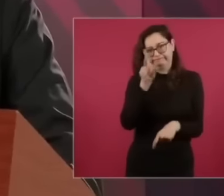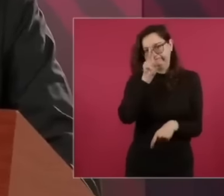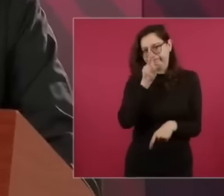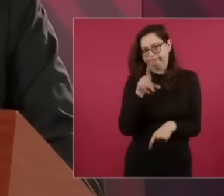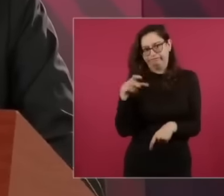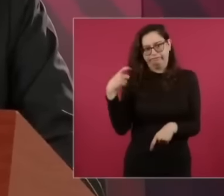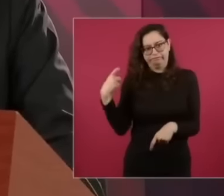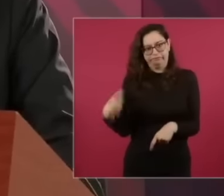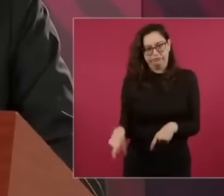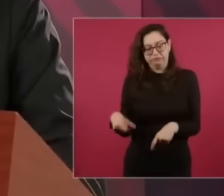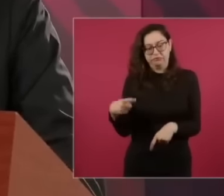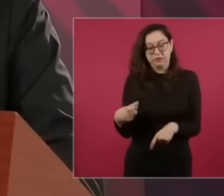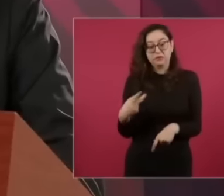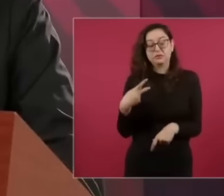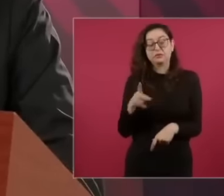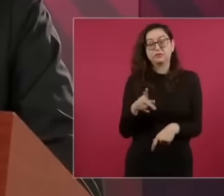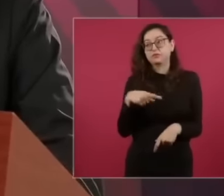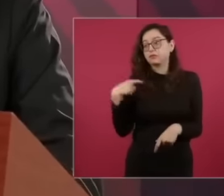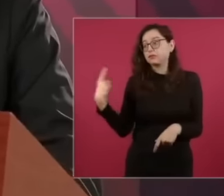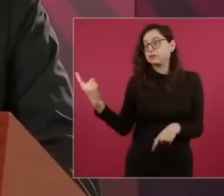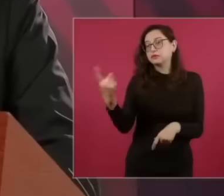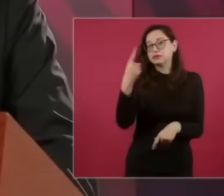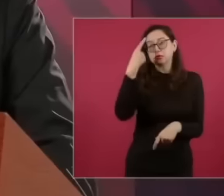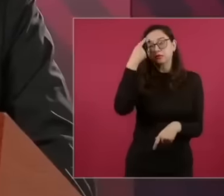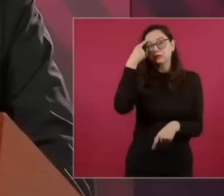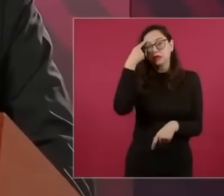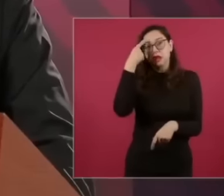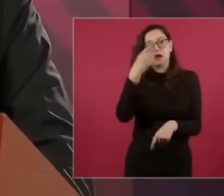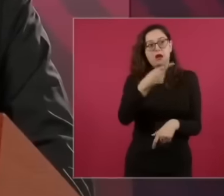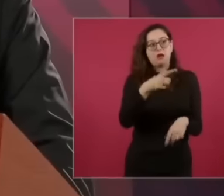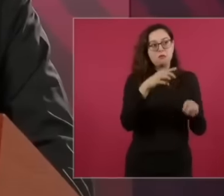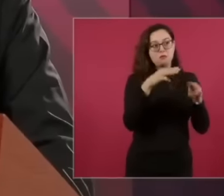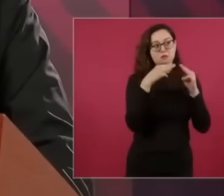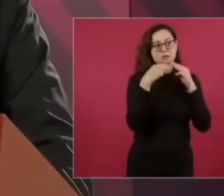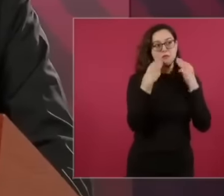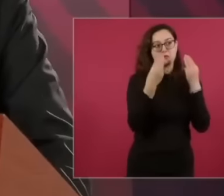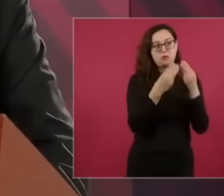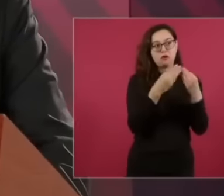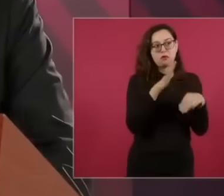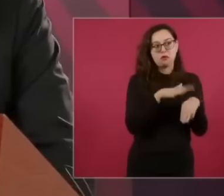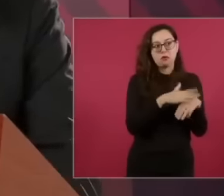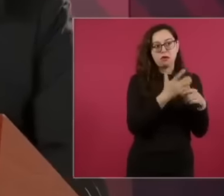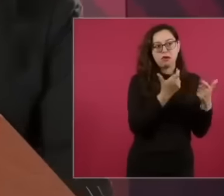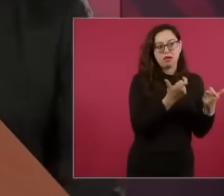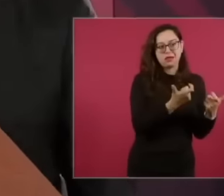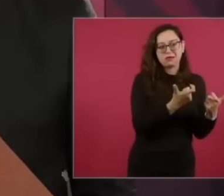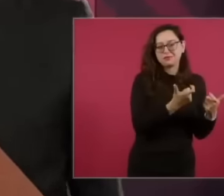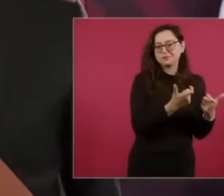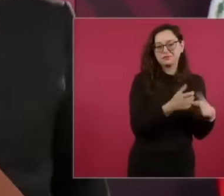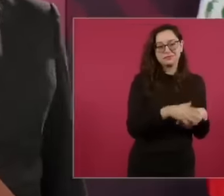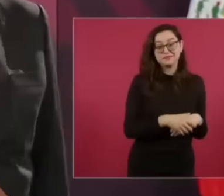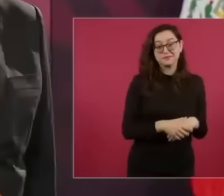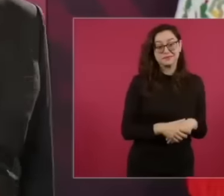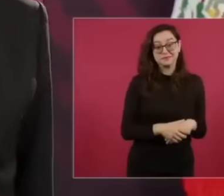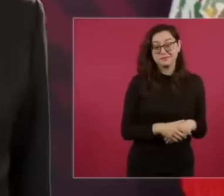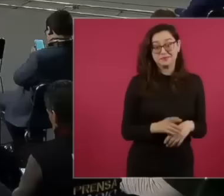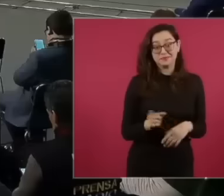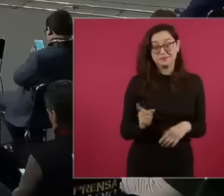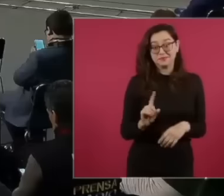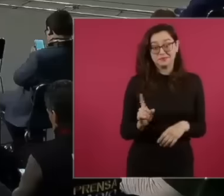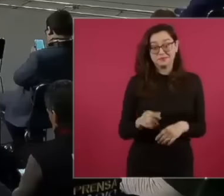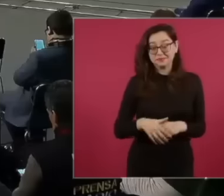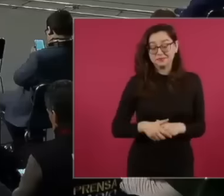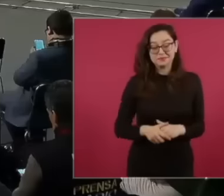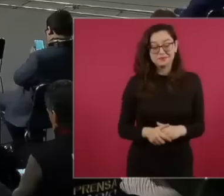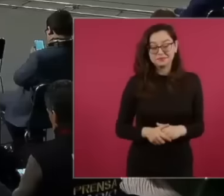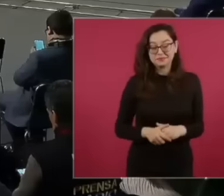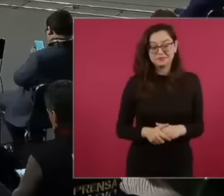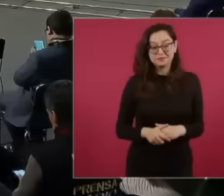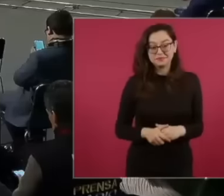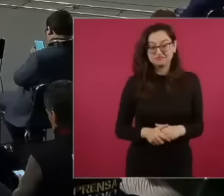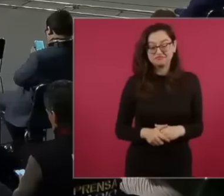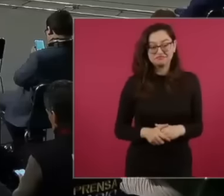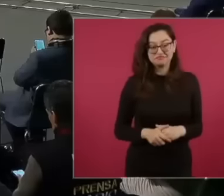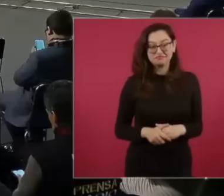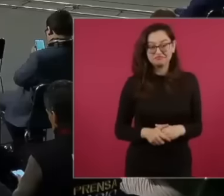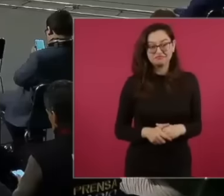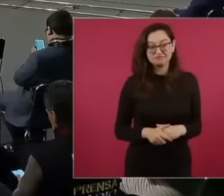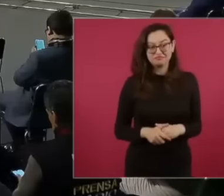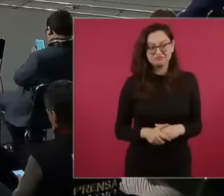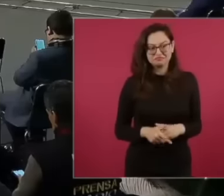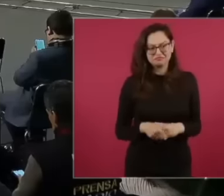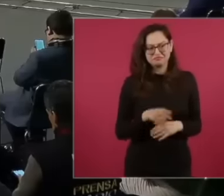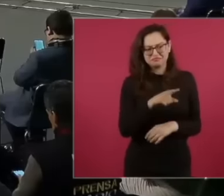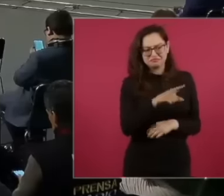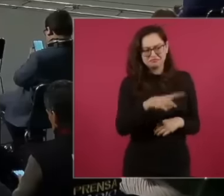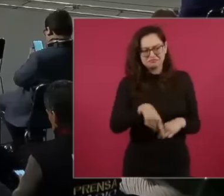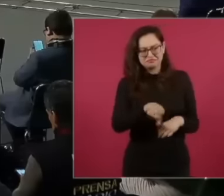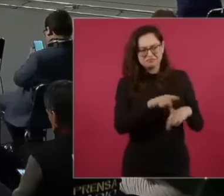prevail, where a drug trafficker is going to have a